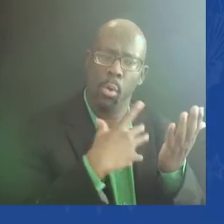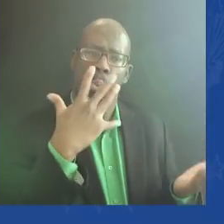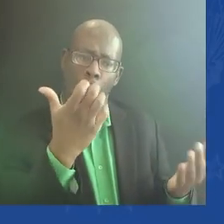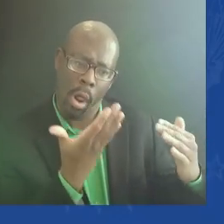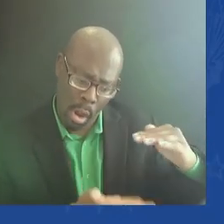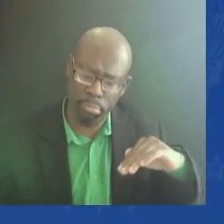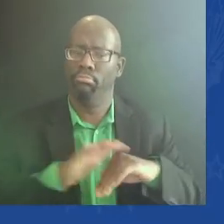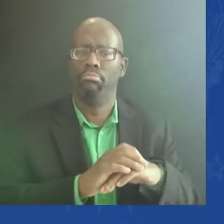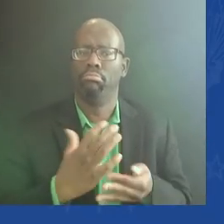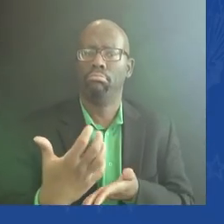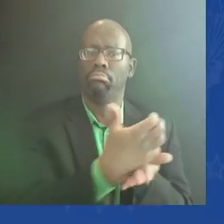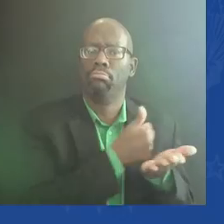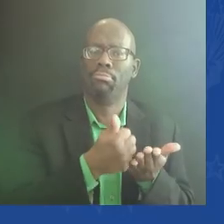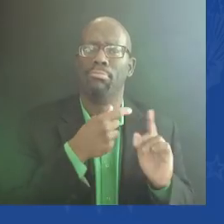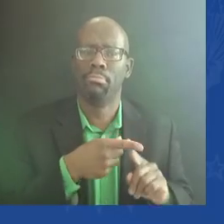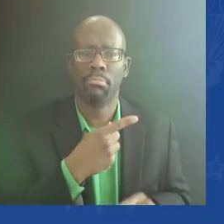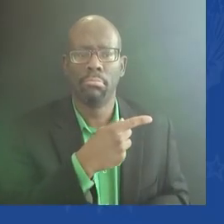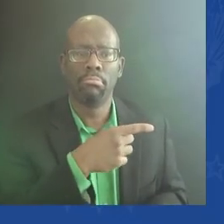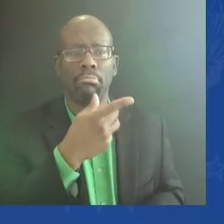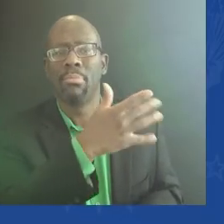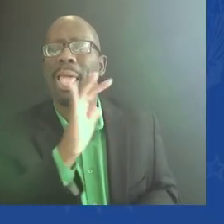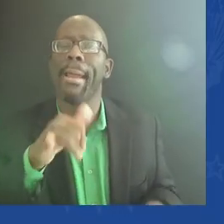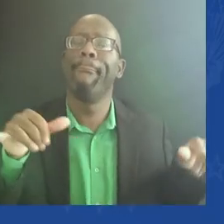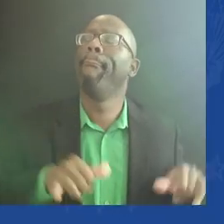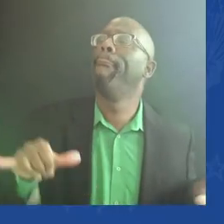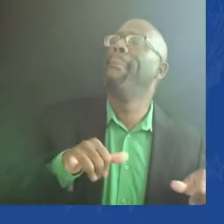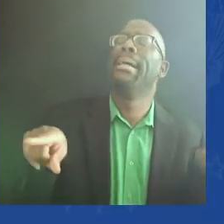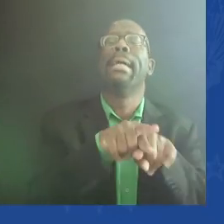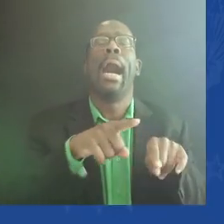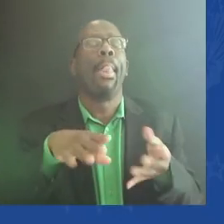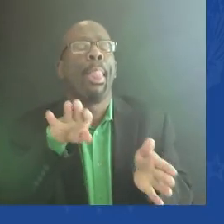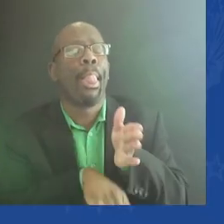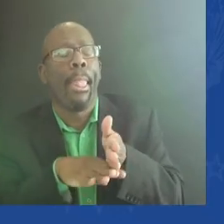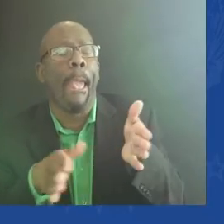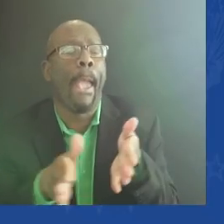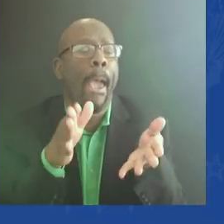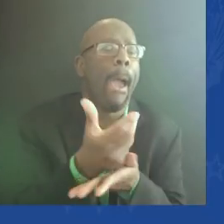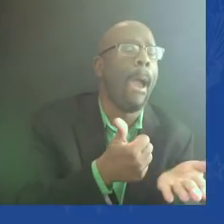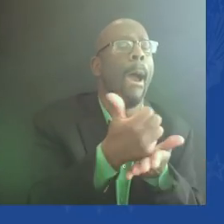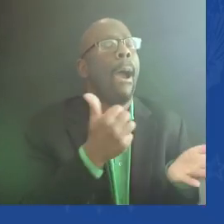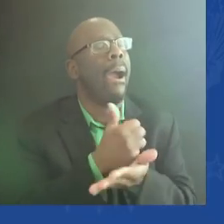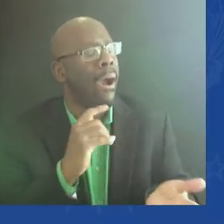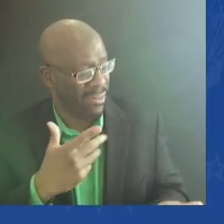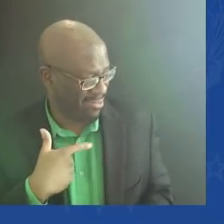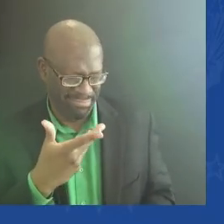they did before, making 7, 8, 9 bucks an hour. An awful lot of the auto -- excuse me,